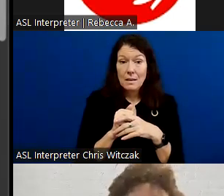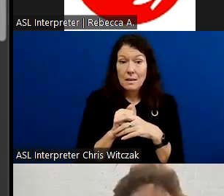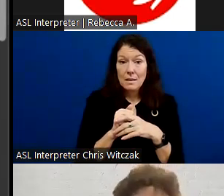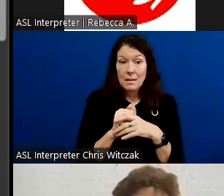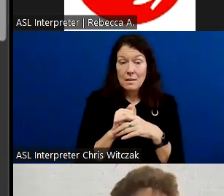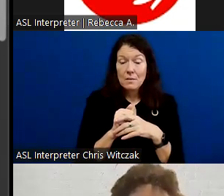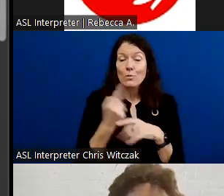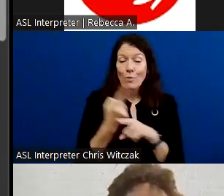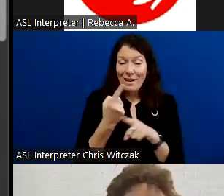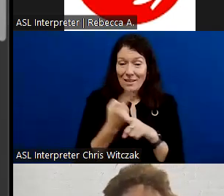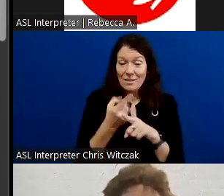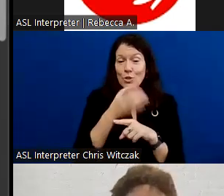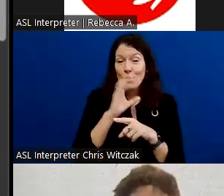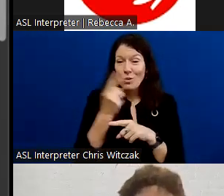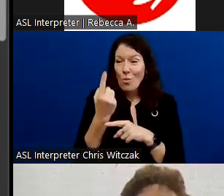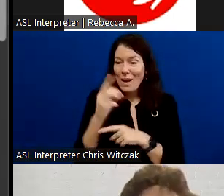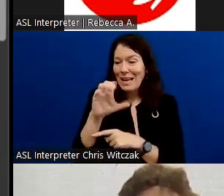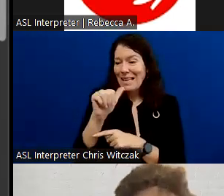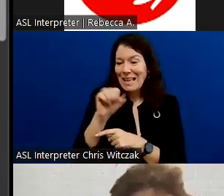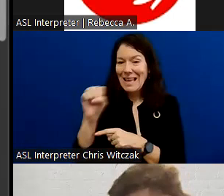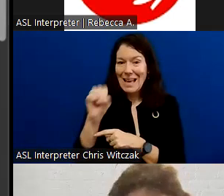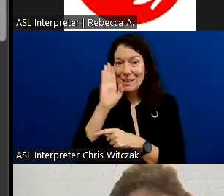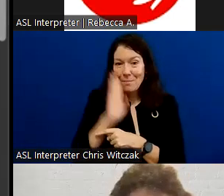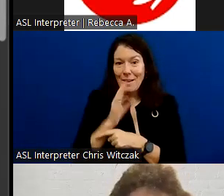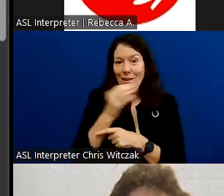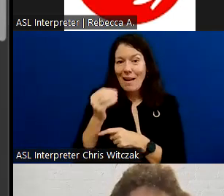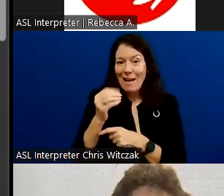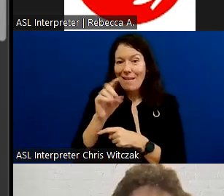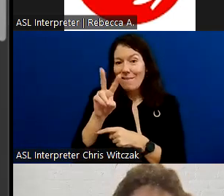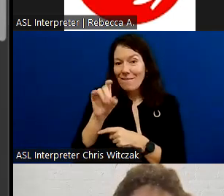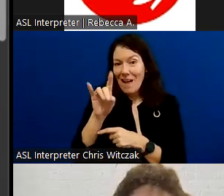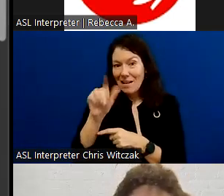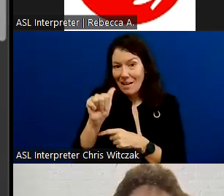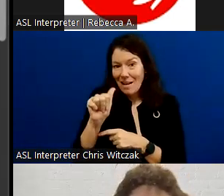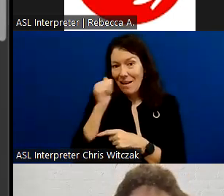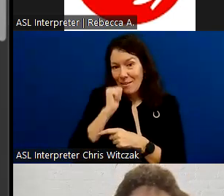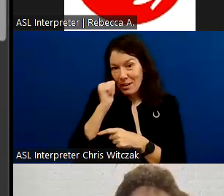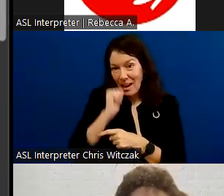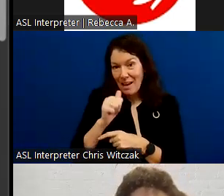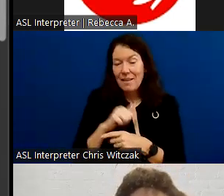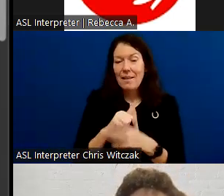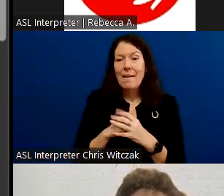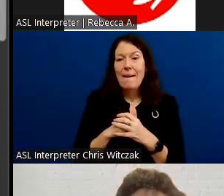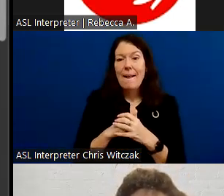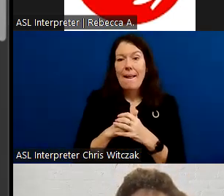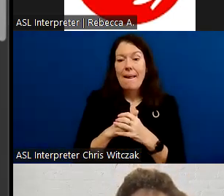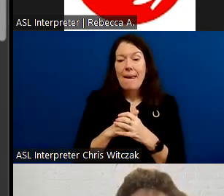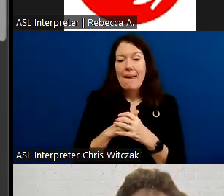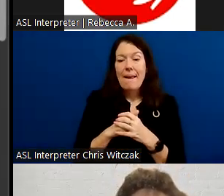so she drinks a case of beer and a pint of vodka every day and so although it does not